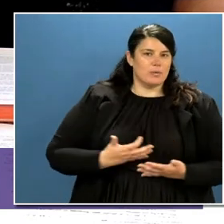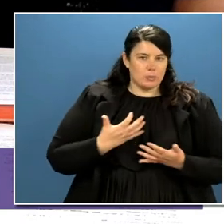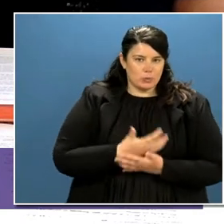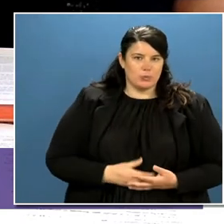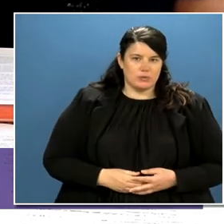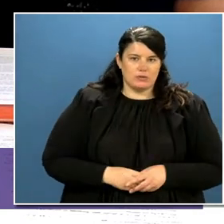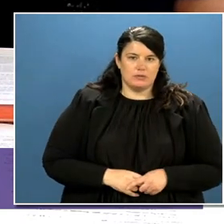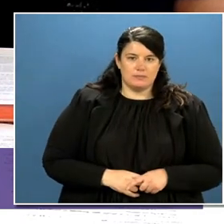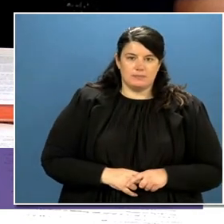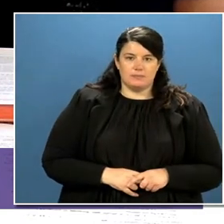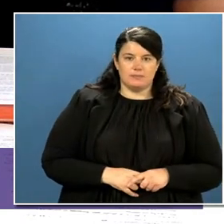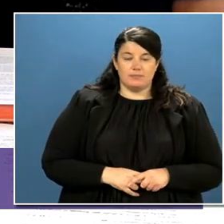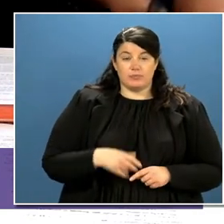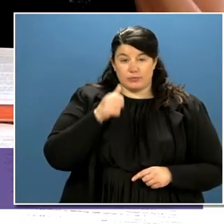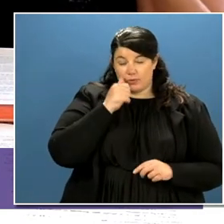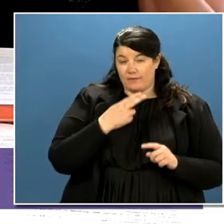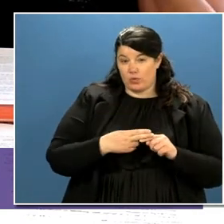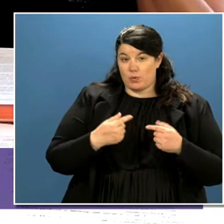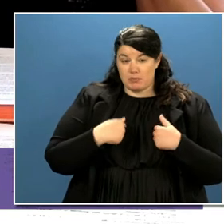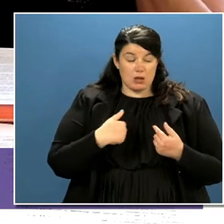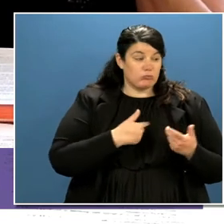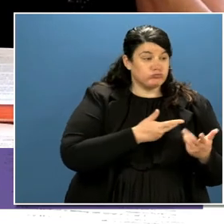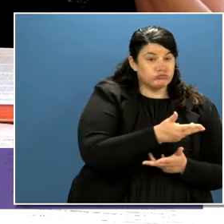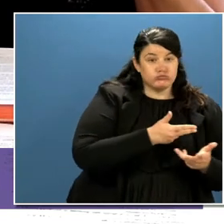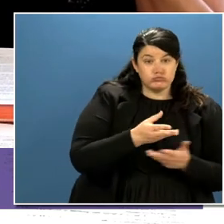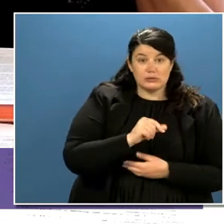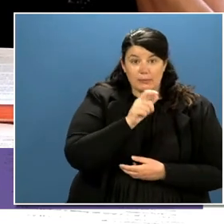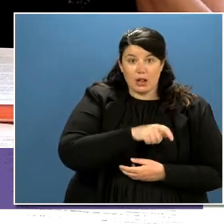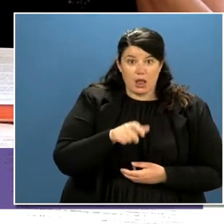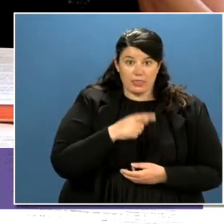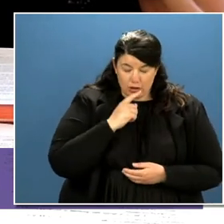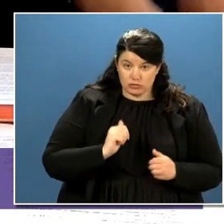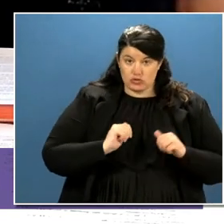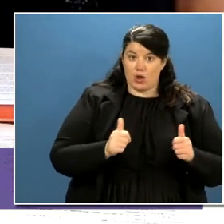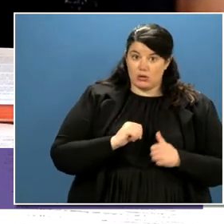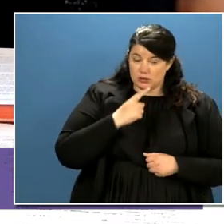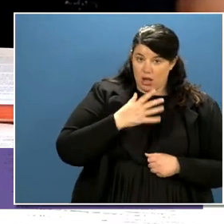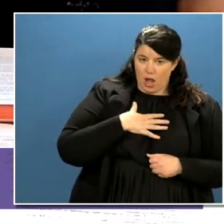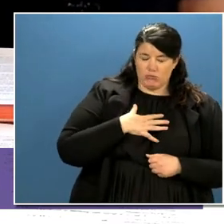I know for me, speaking to some clients, some people are shocked, like "How did